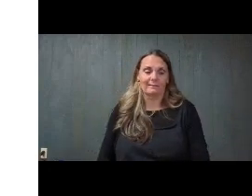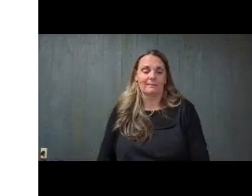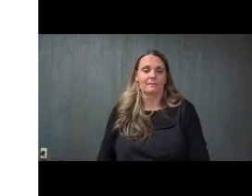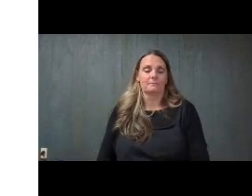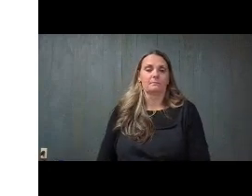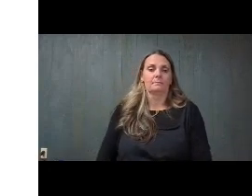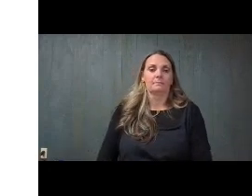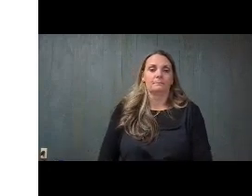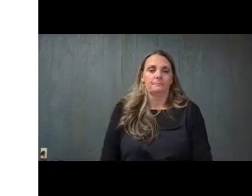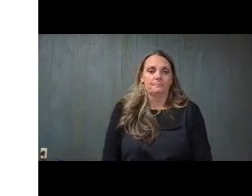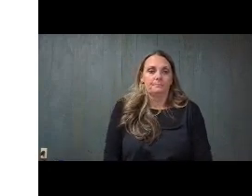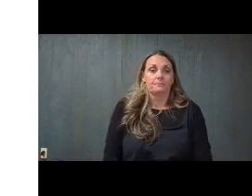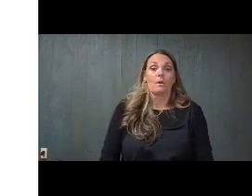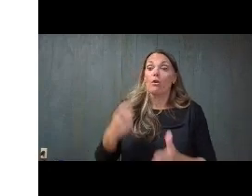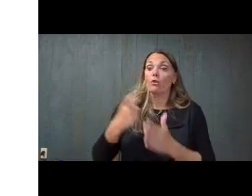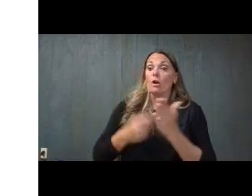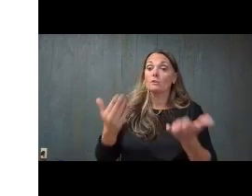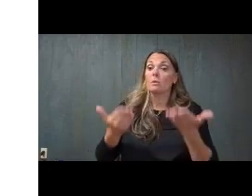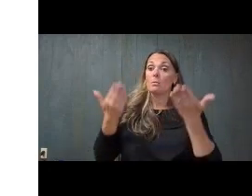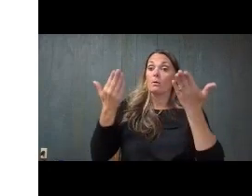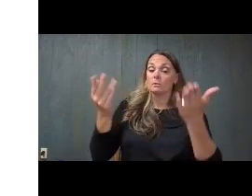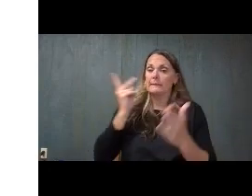of the cost proposal zoomed in so it's easier to see.